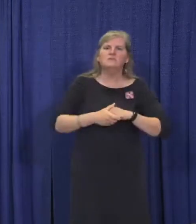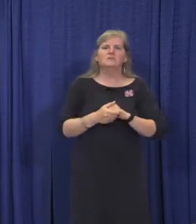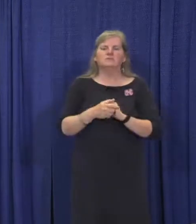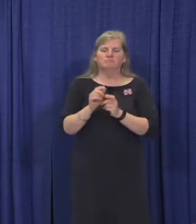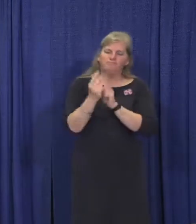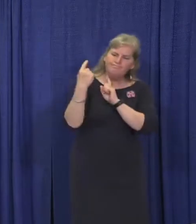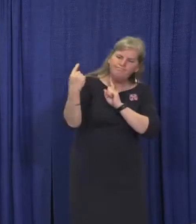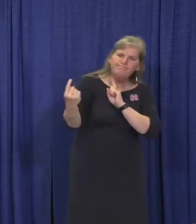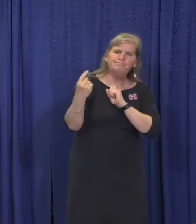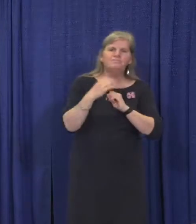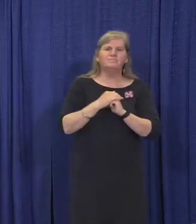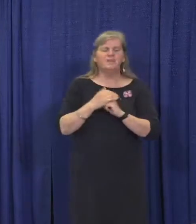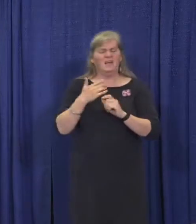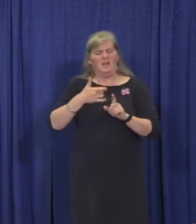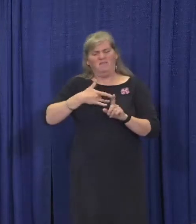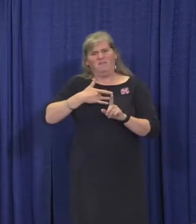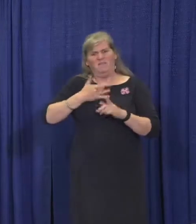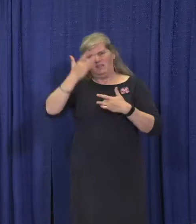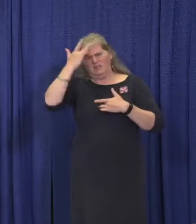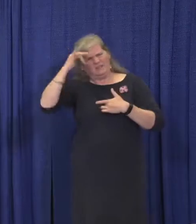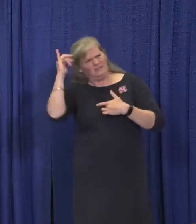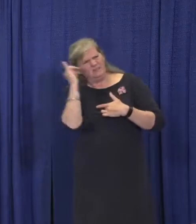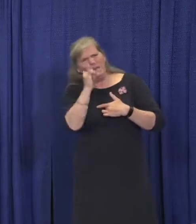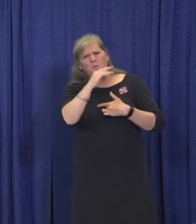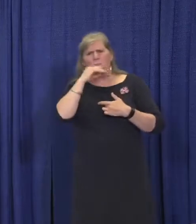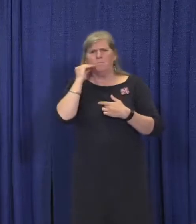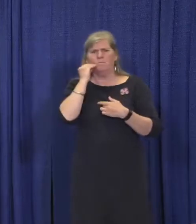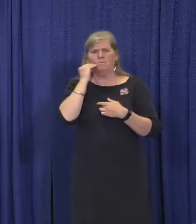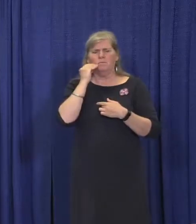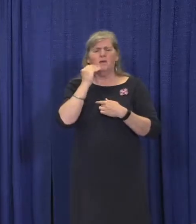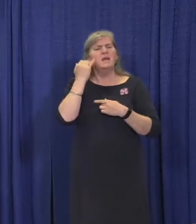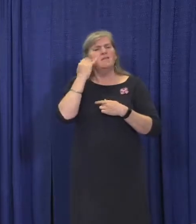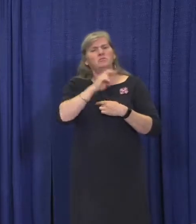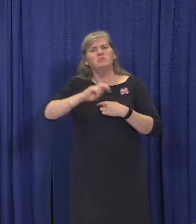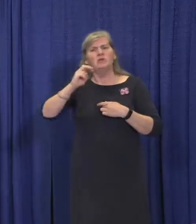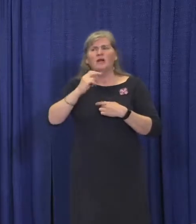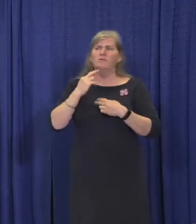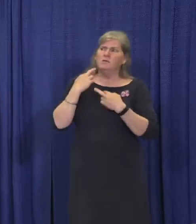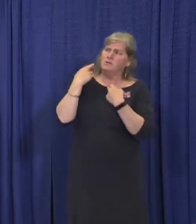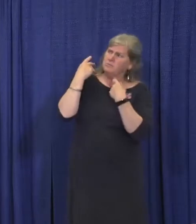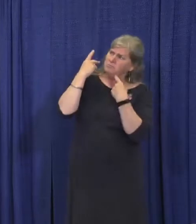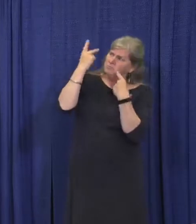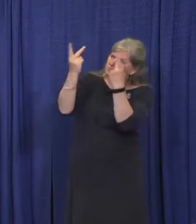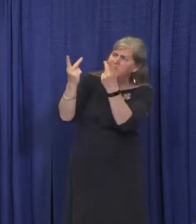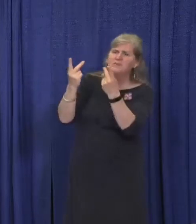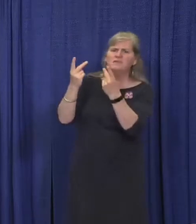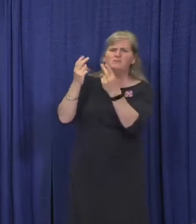maintain physical distancing and stay at home if you are sick. Travel responsibly and